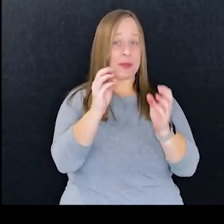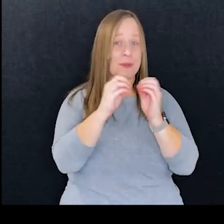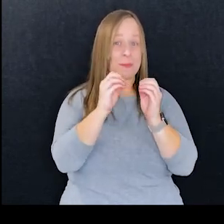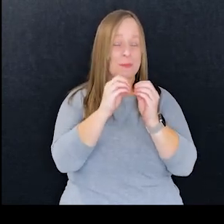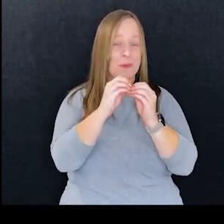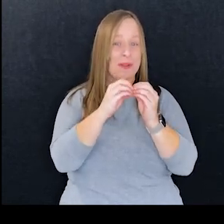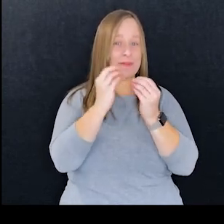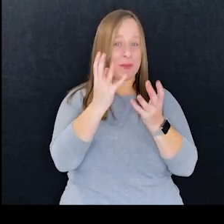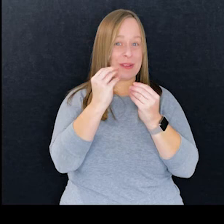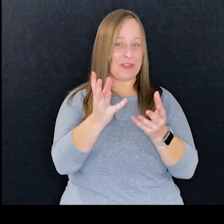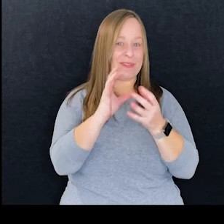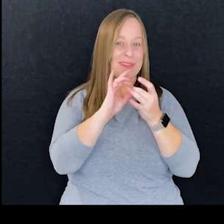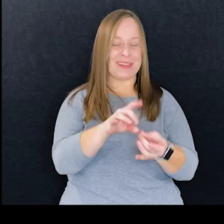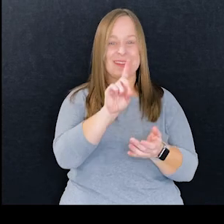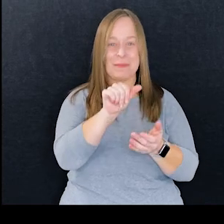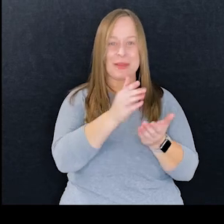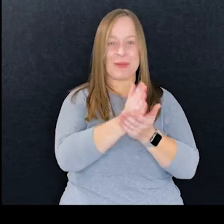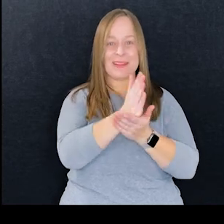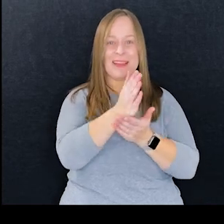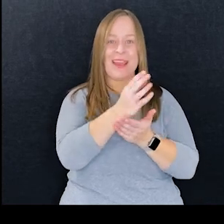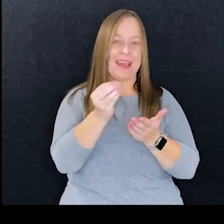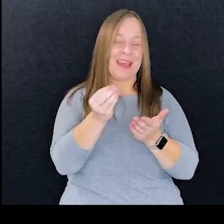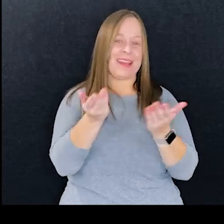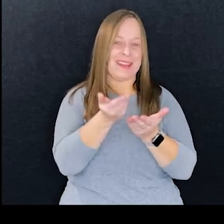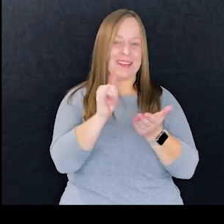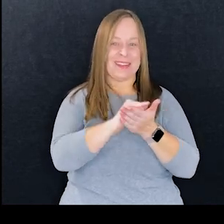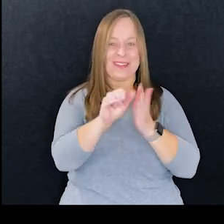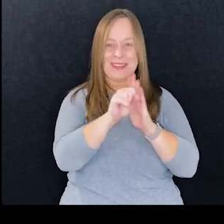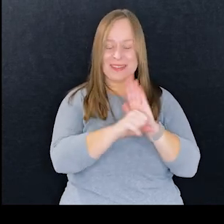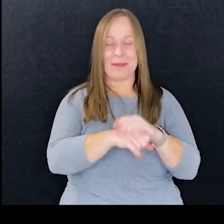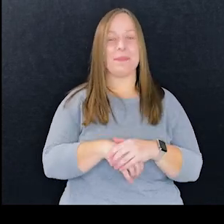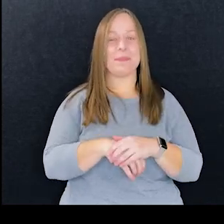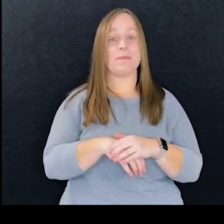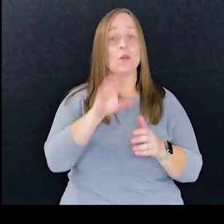where we'll bring you more information on disability rights in the state of New York.